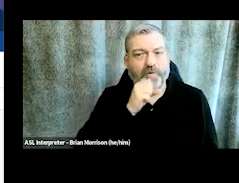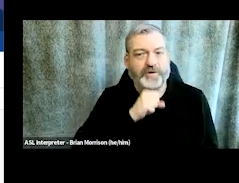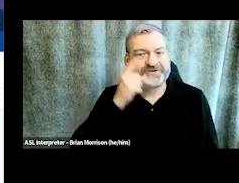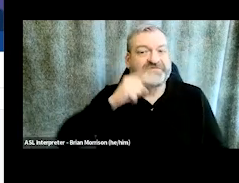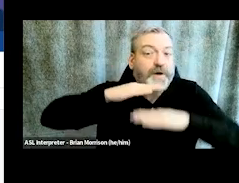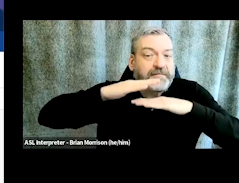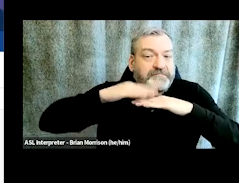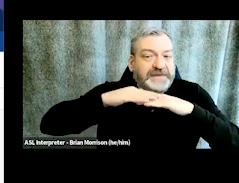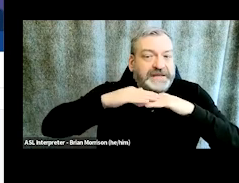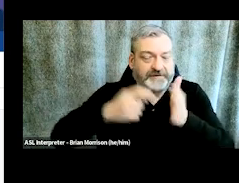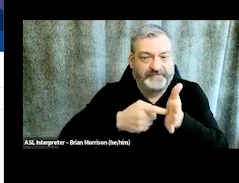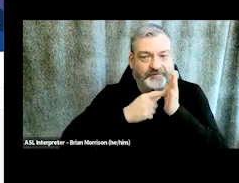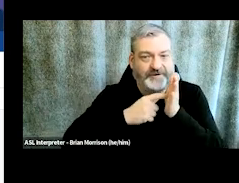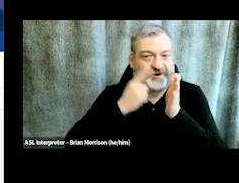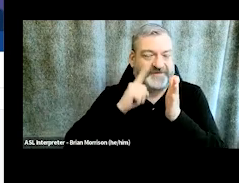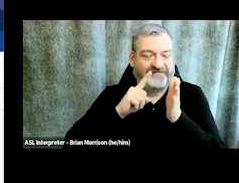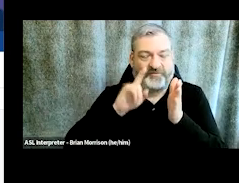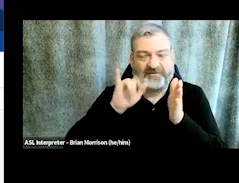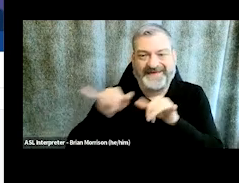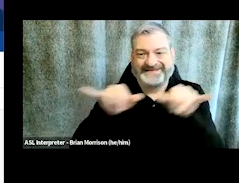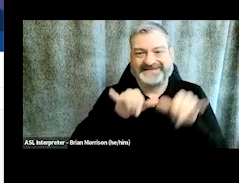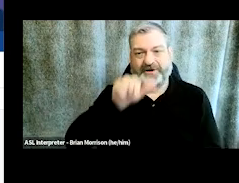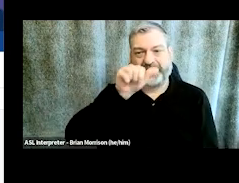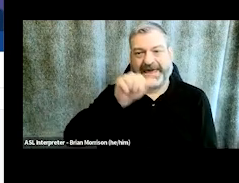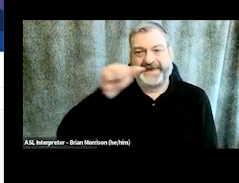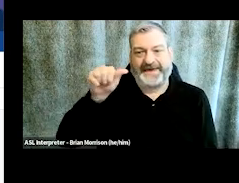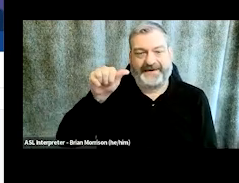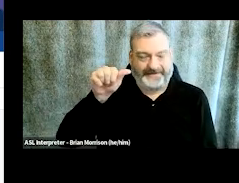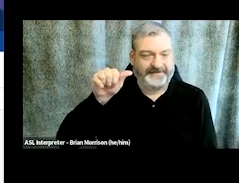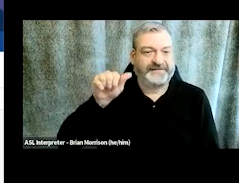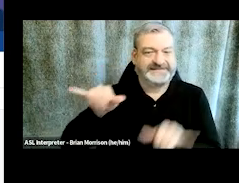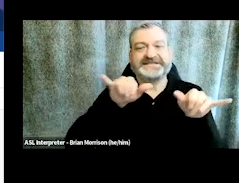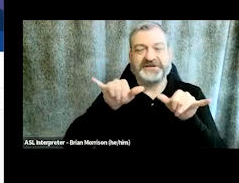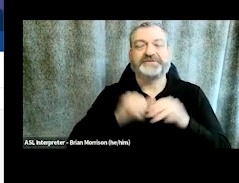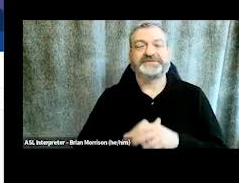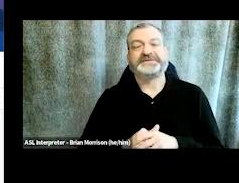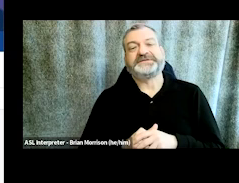for the AAA standard in the Content Accessibility Guidelines.